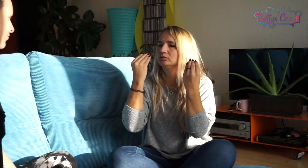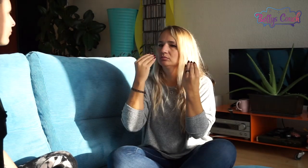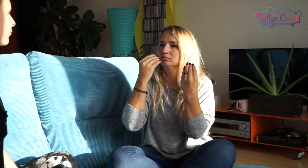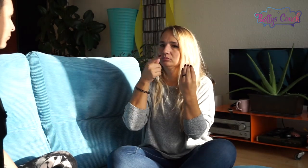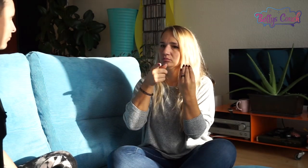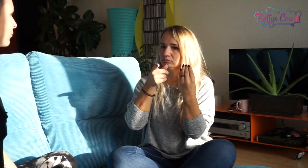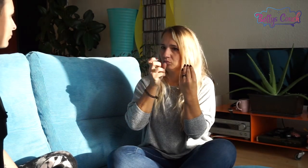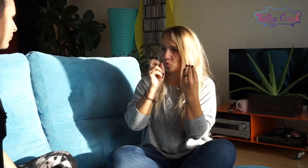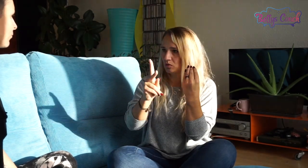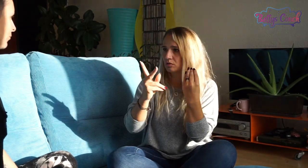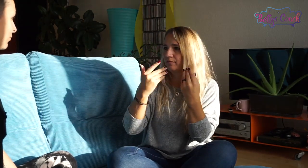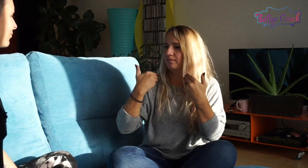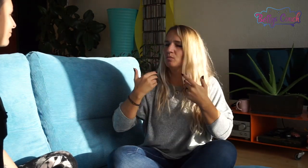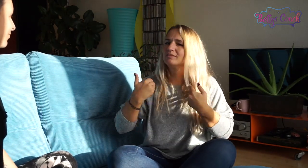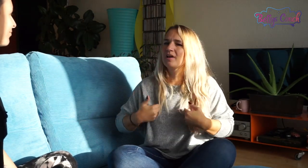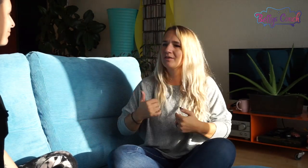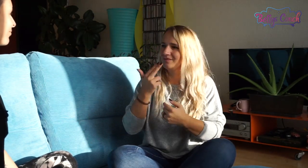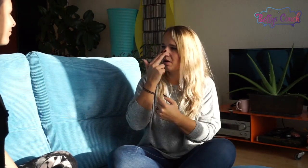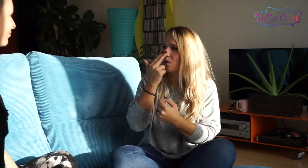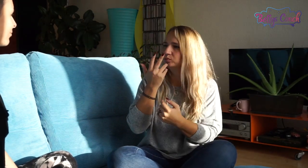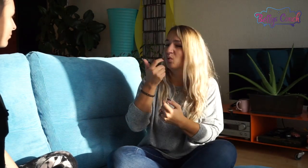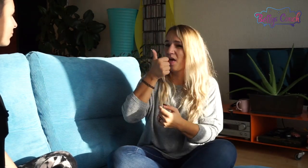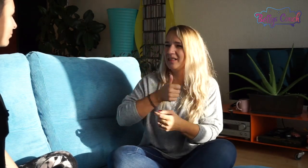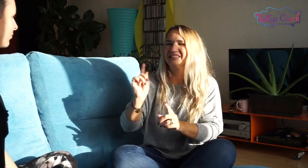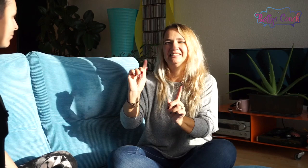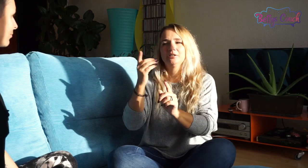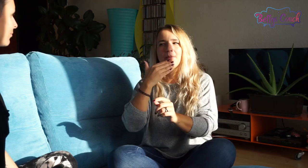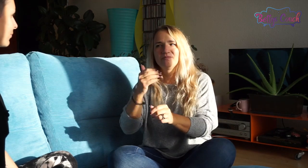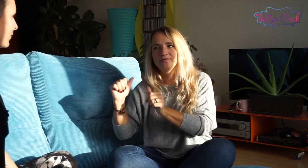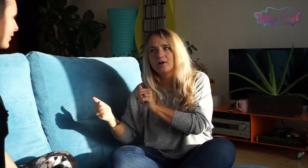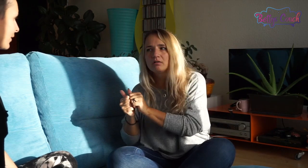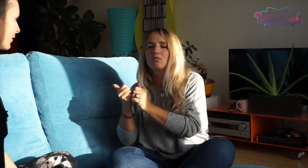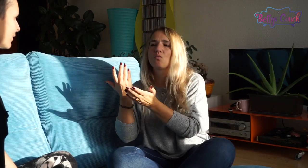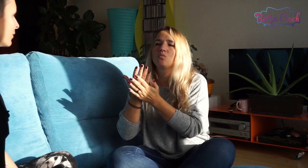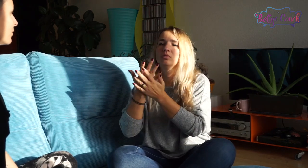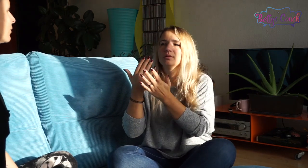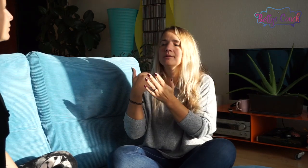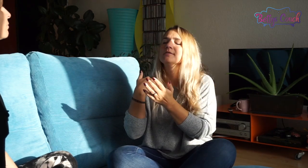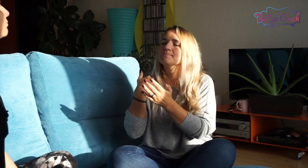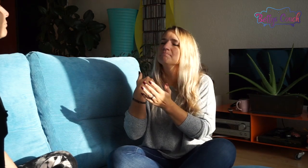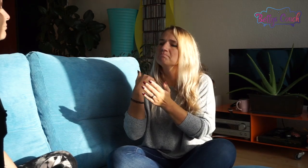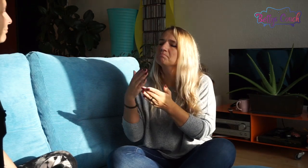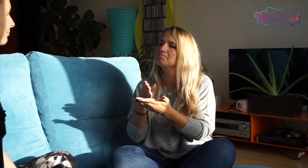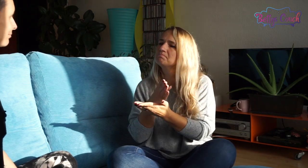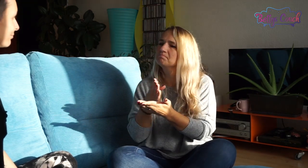to see which countries I can travel alone or better with a companion.